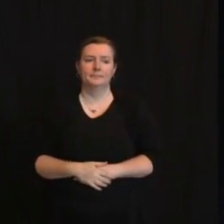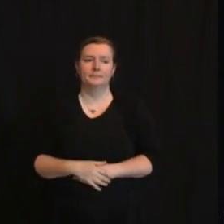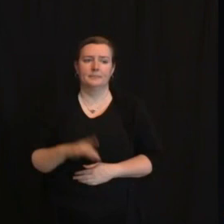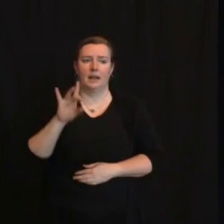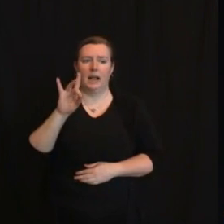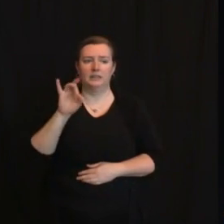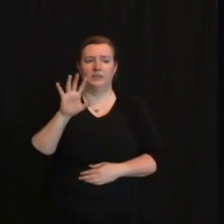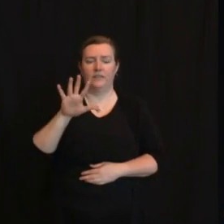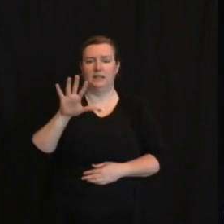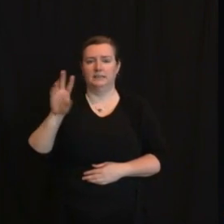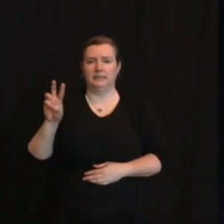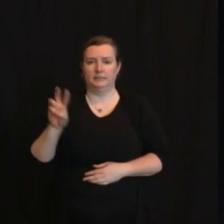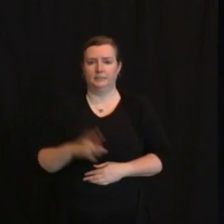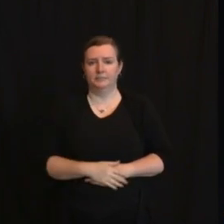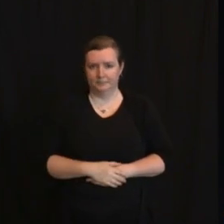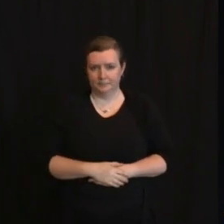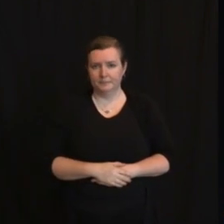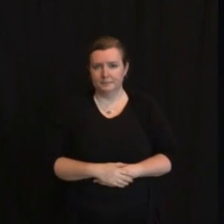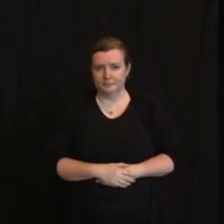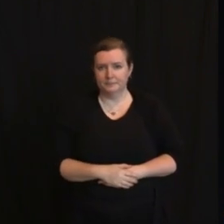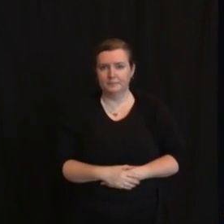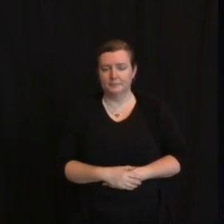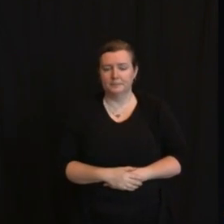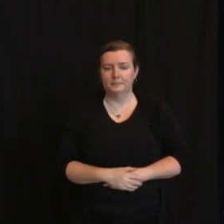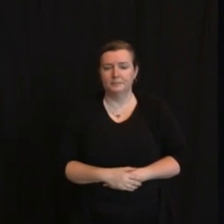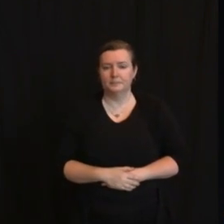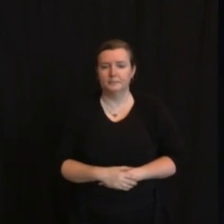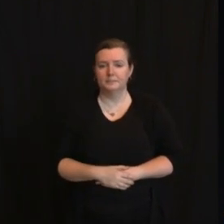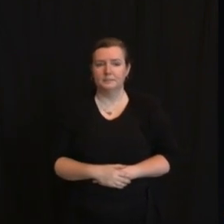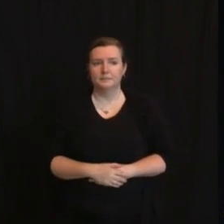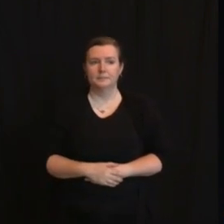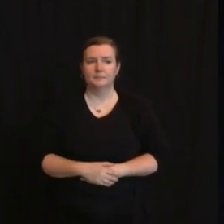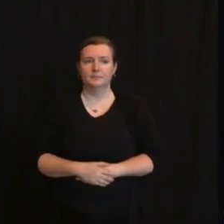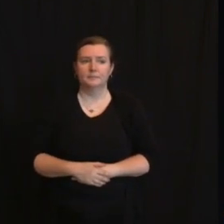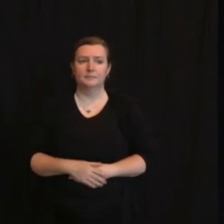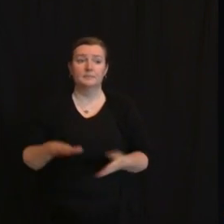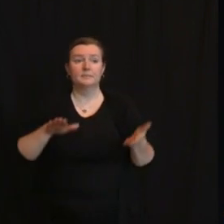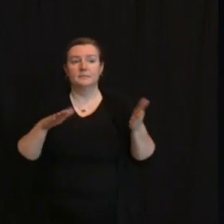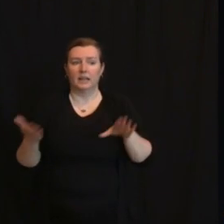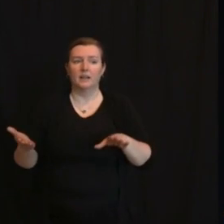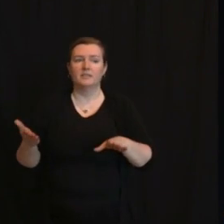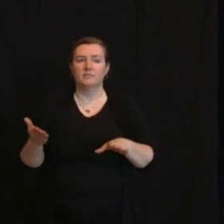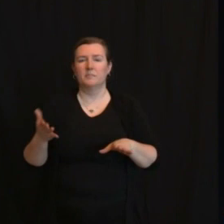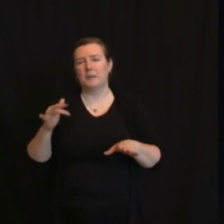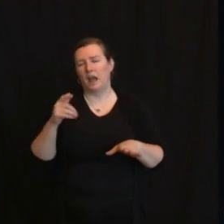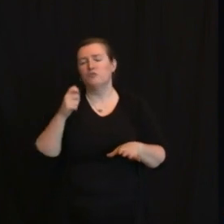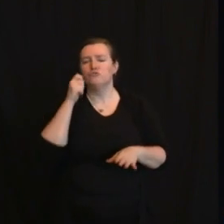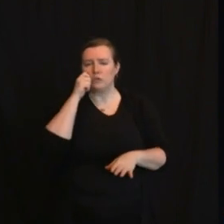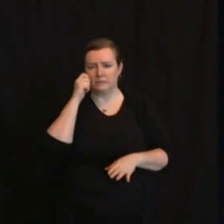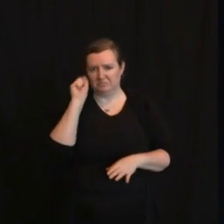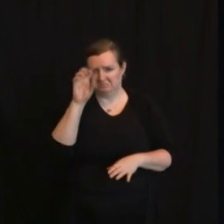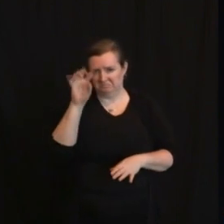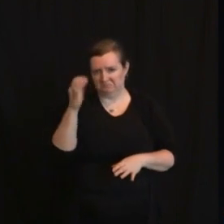CASES FOR A TOTAL OF 114,856 CASES IN THE STATE. AS THE GOVERNOR SHARED, SADLY